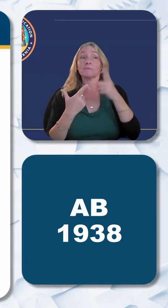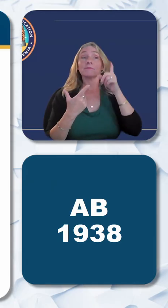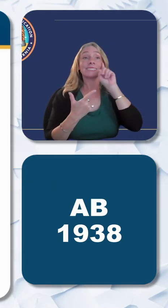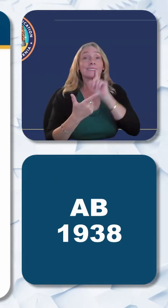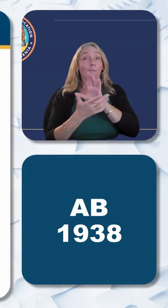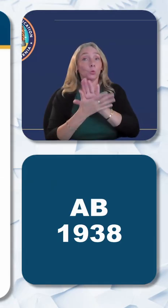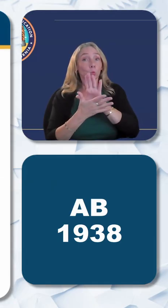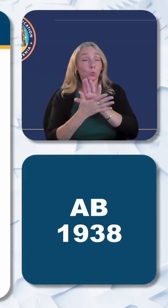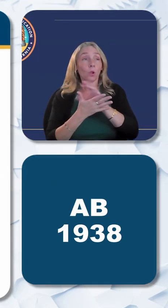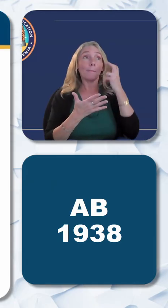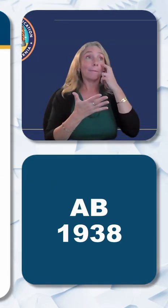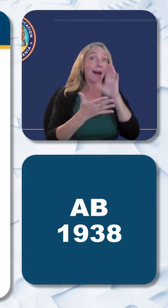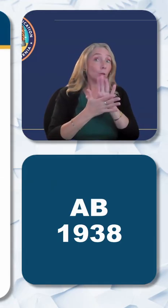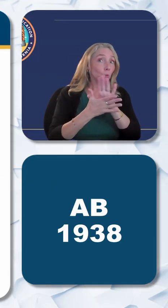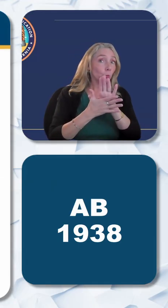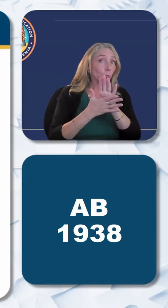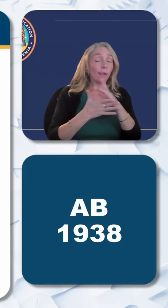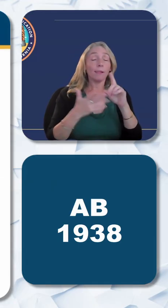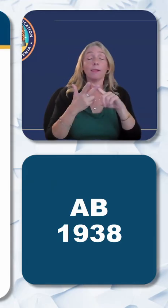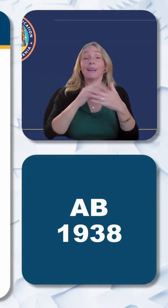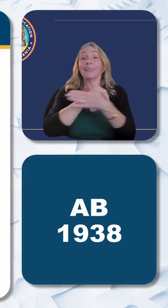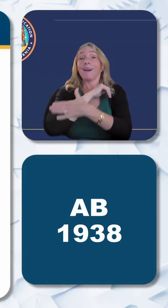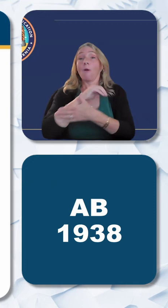This would include local school districts, schools for the deaf,